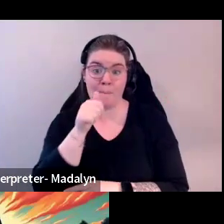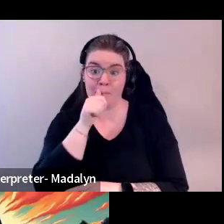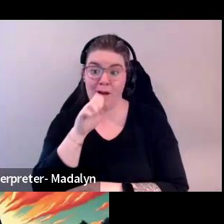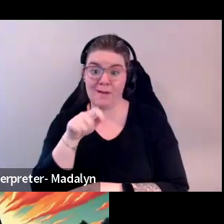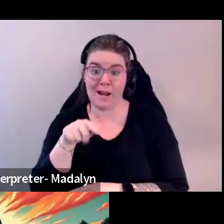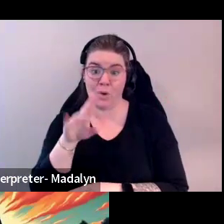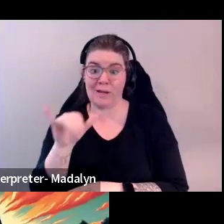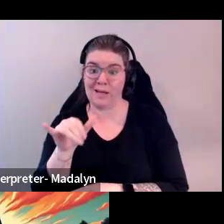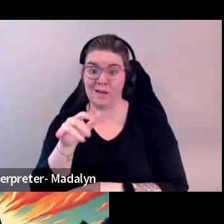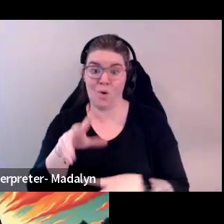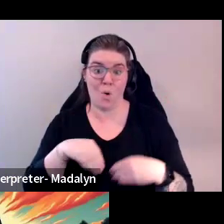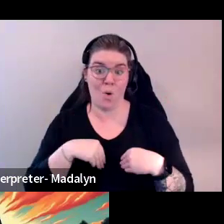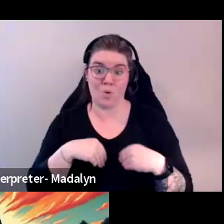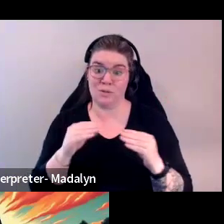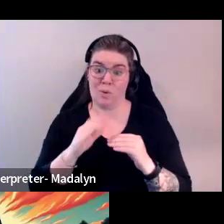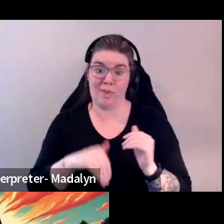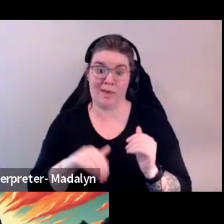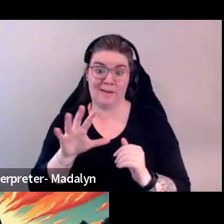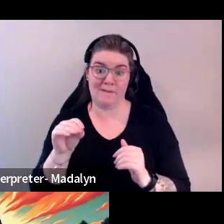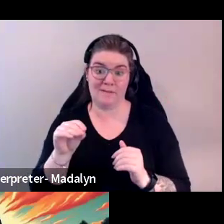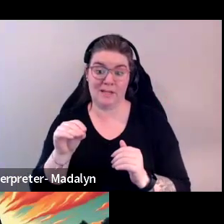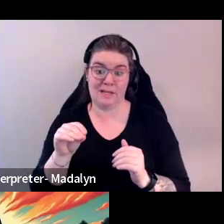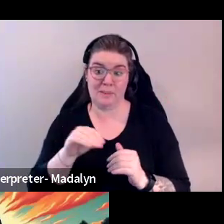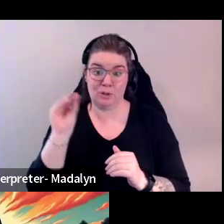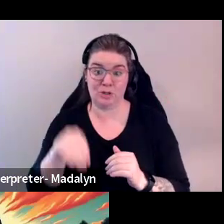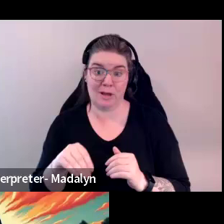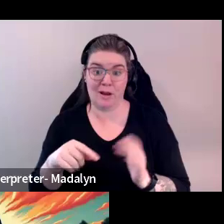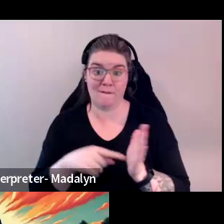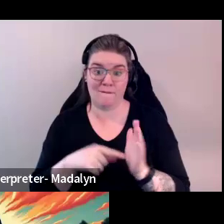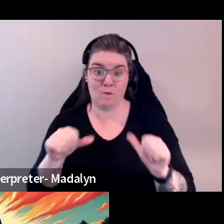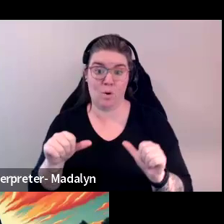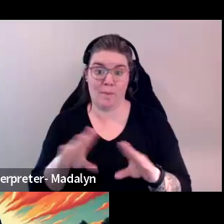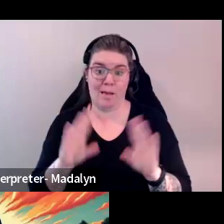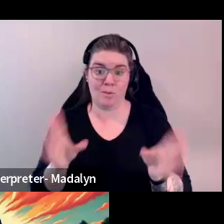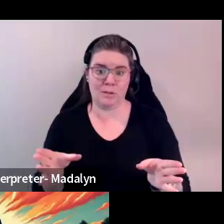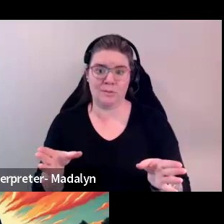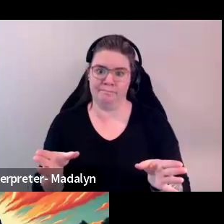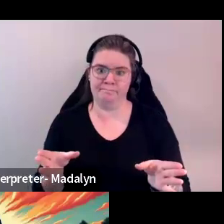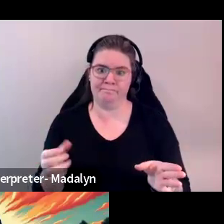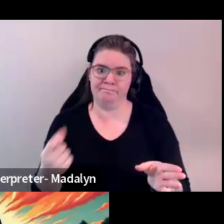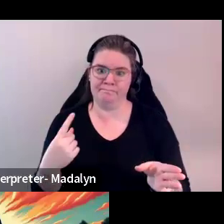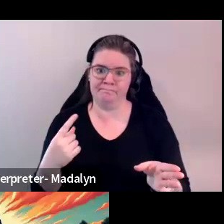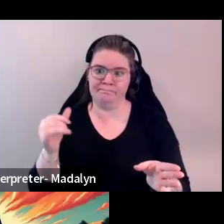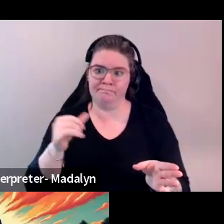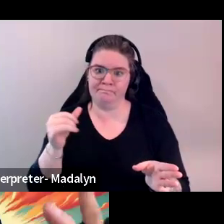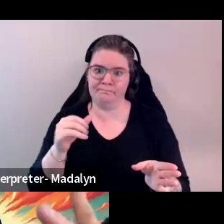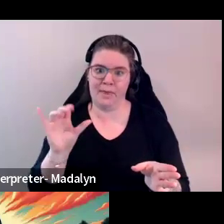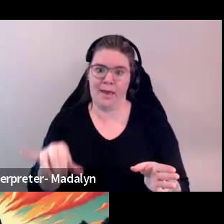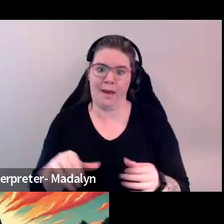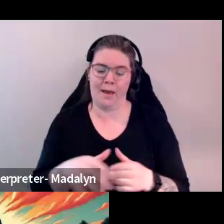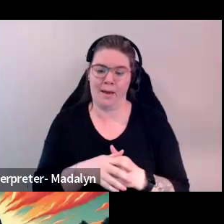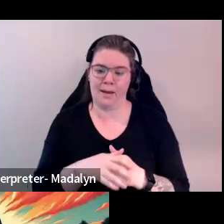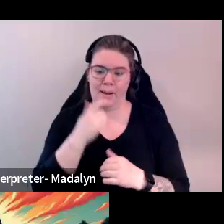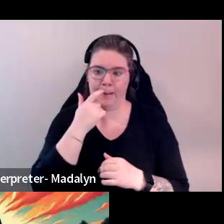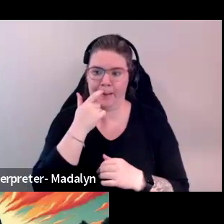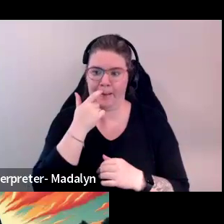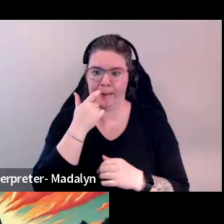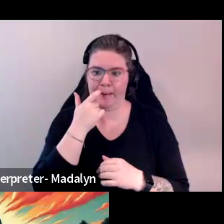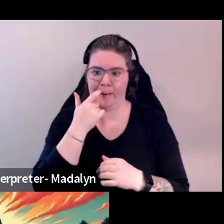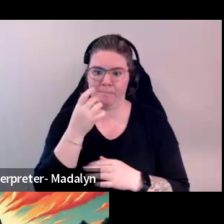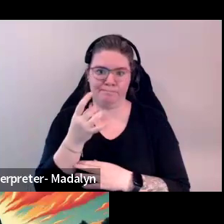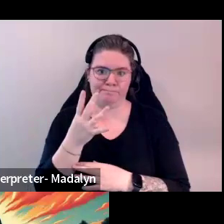Tom Olin: more than 50% of affordable housing. So you can understand how even that, you know, world of private equity affects us.